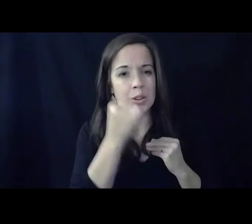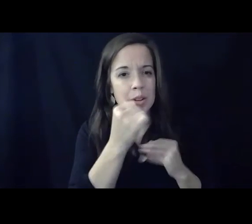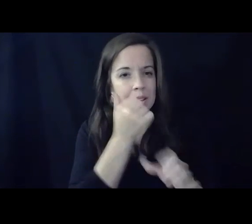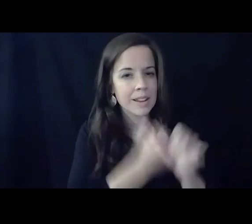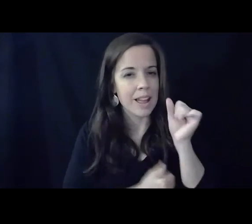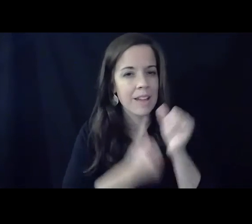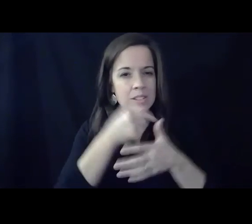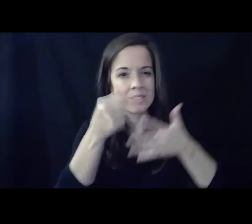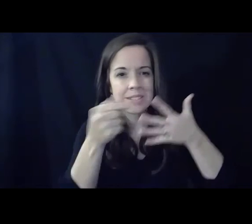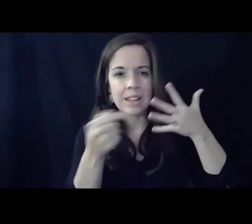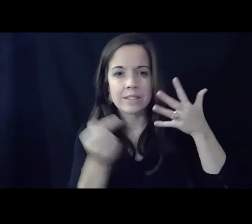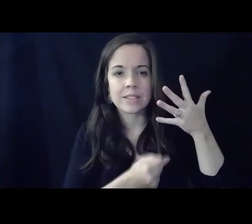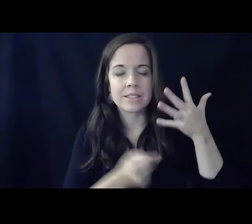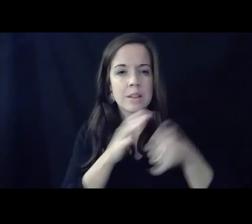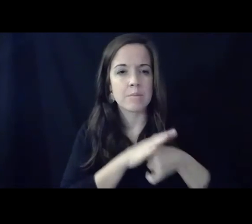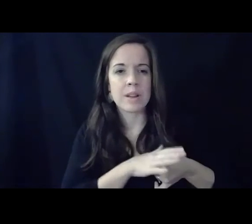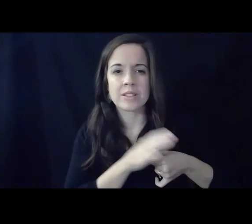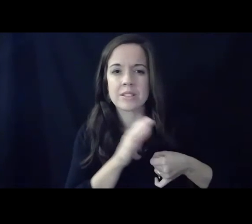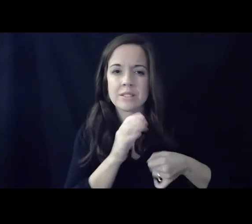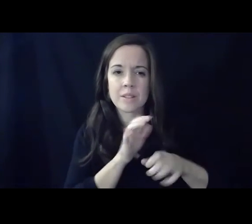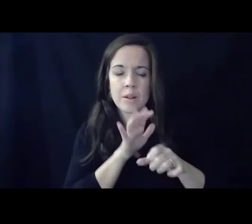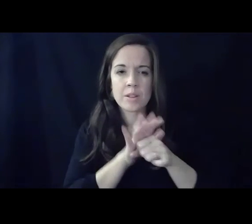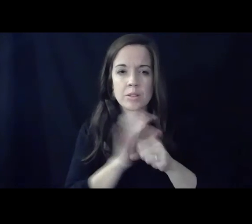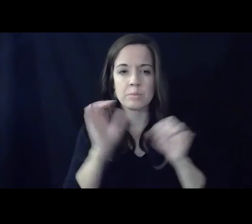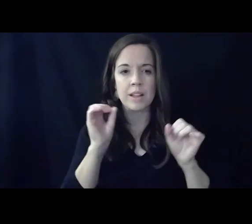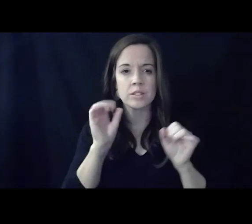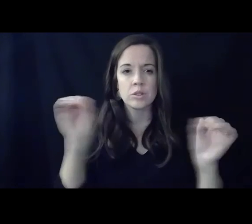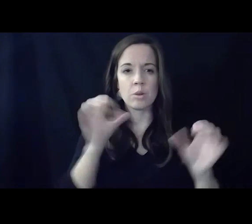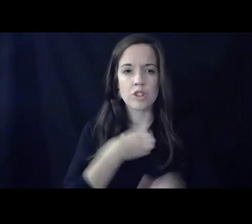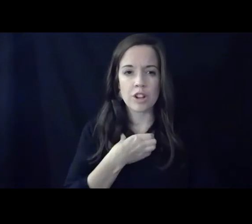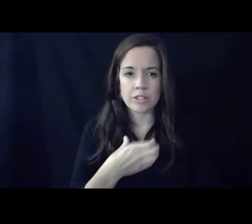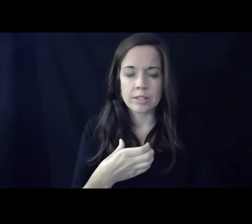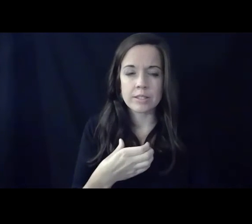no charges. On your pull-out sofa-bed, you slept affrontingly